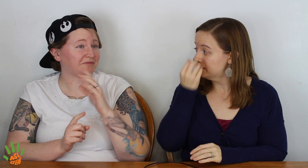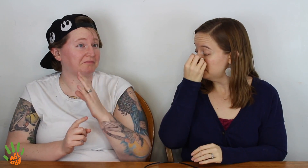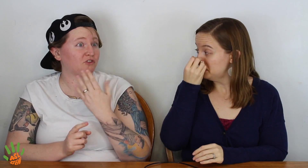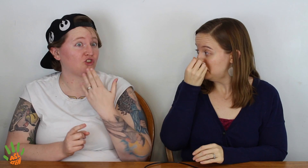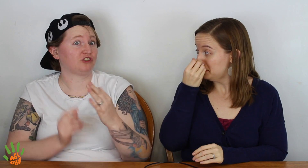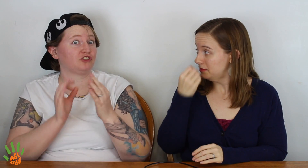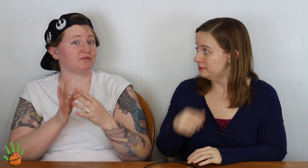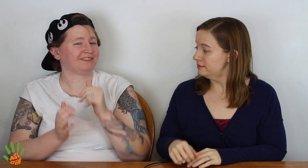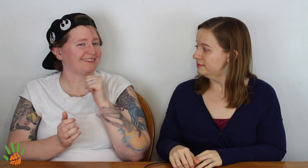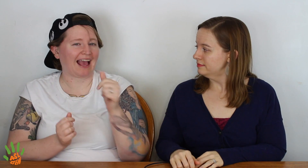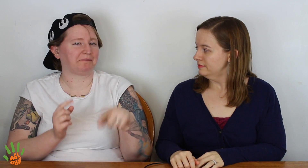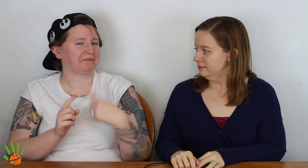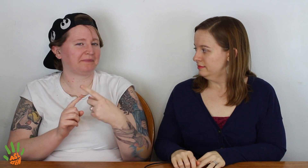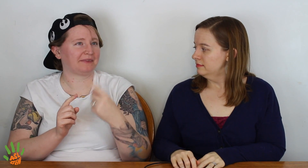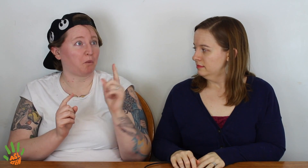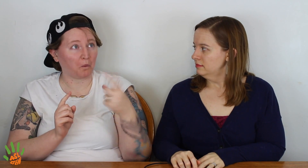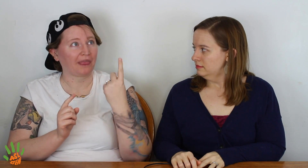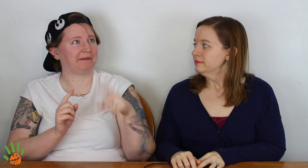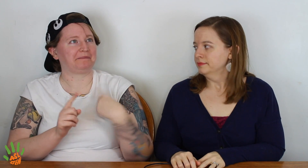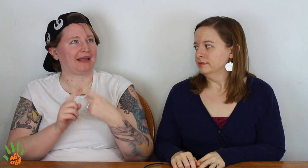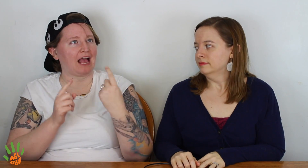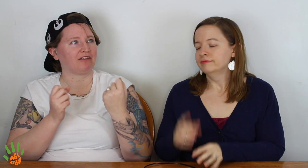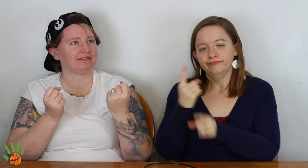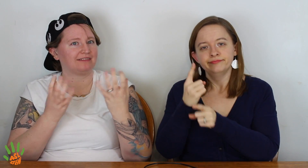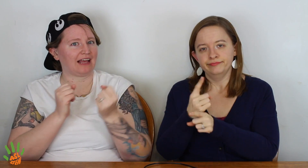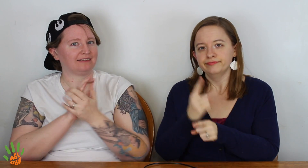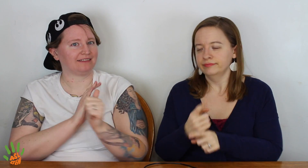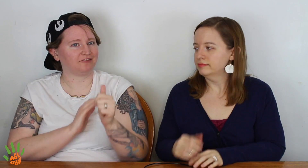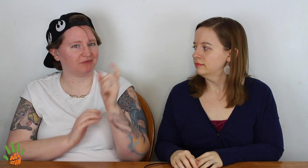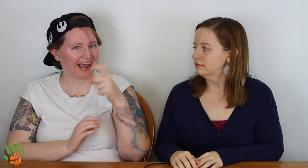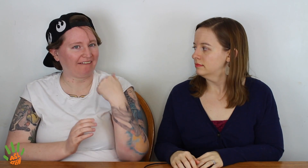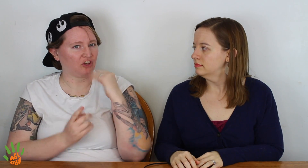Also, to be a good interpreter, it's not only about the signing skills.